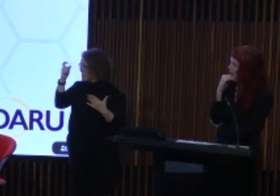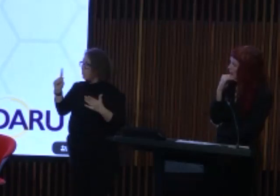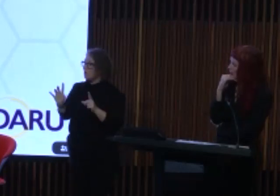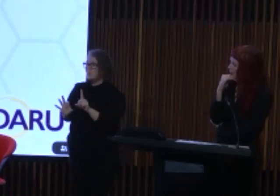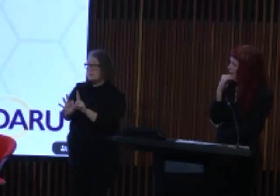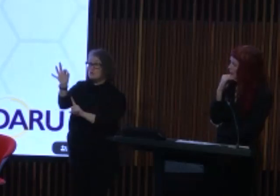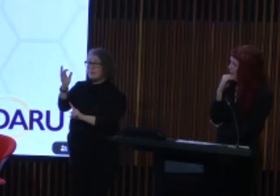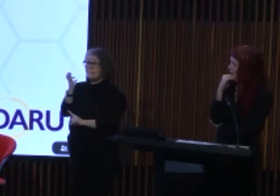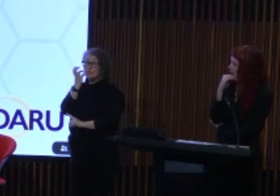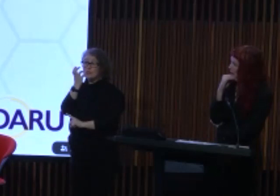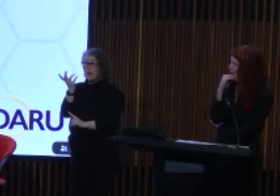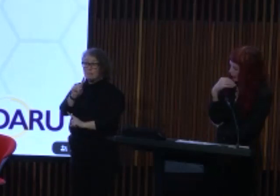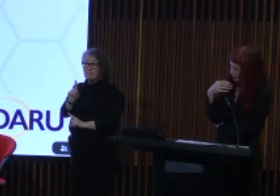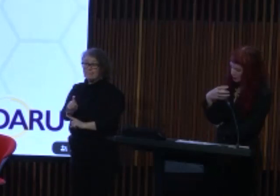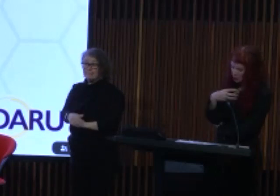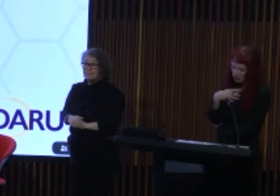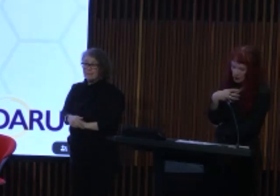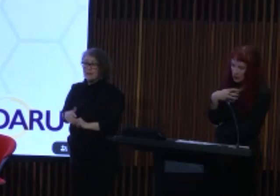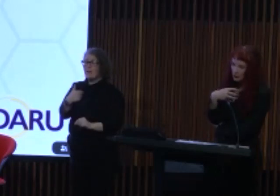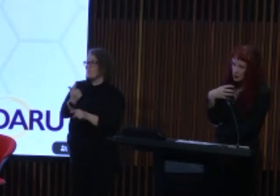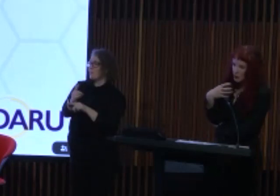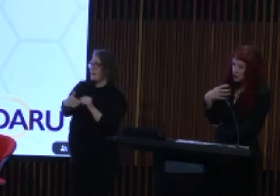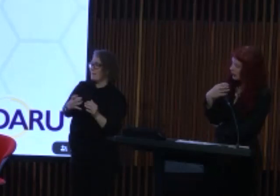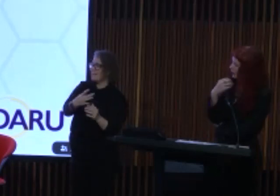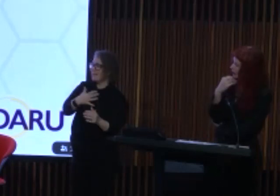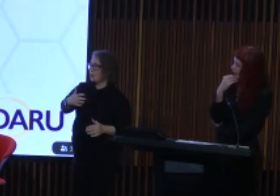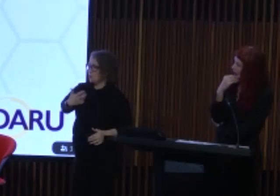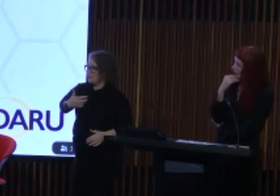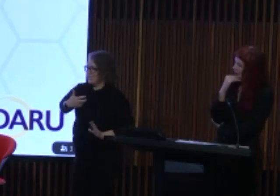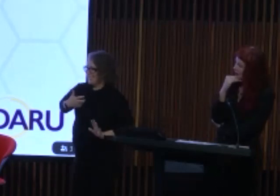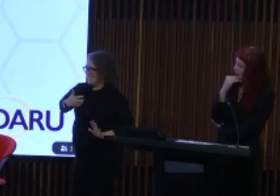things in the future apart from, and I'm talking about myself, just whinging about the things